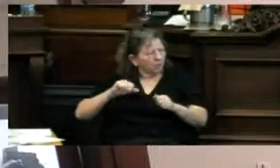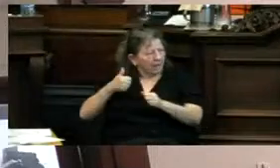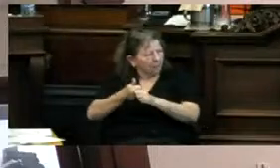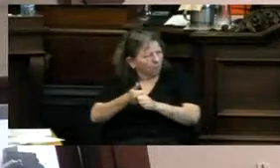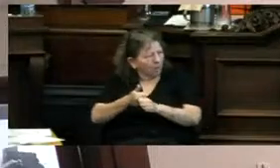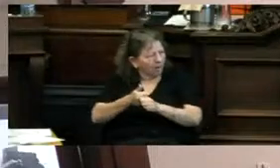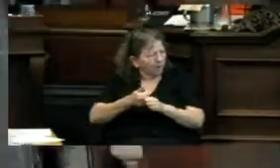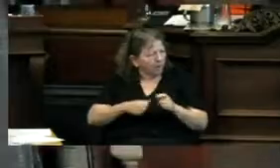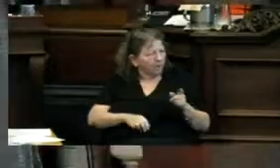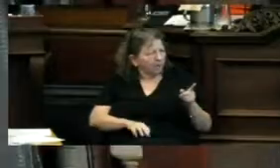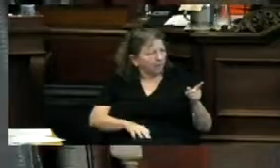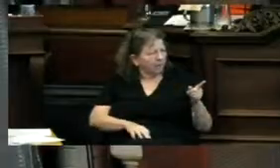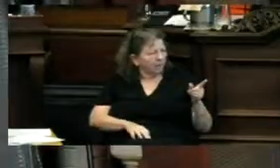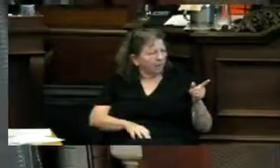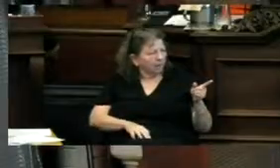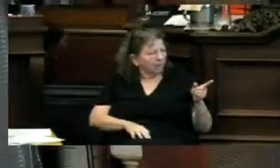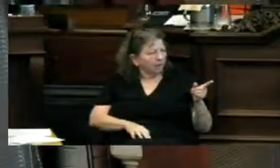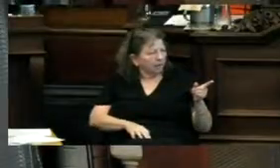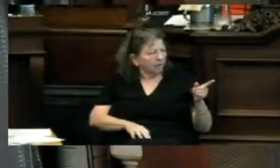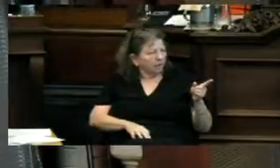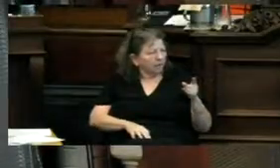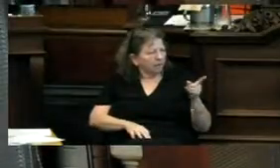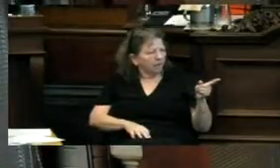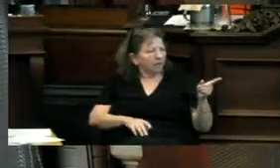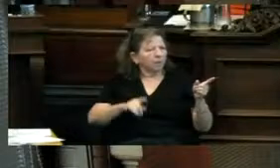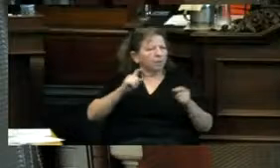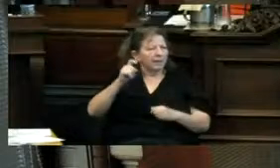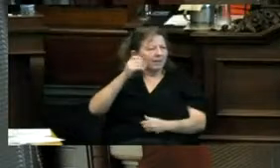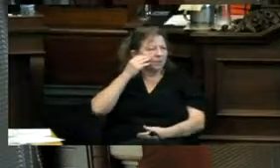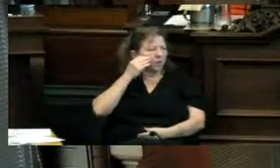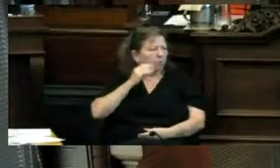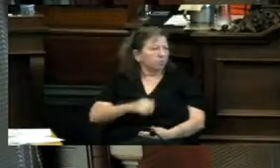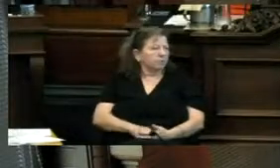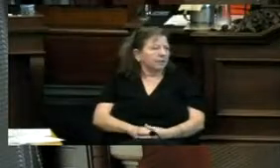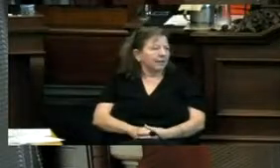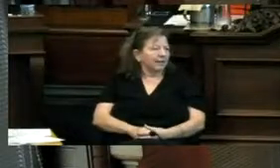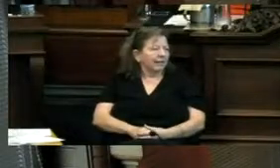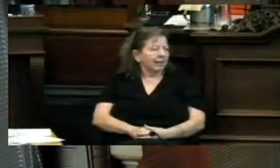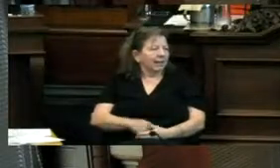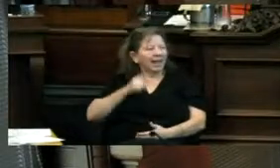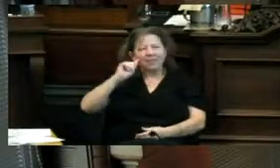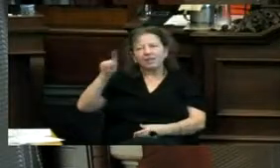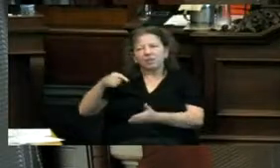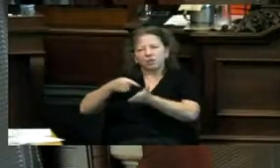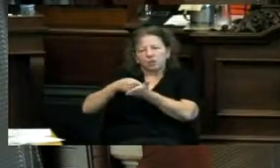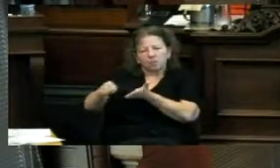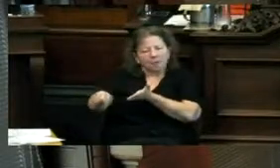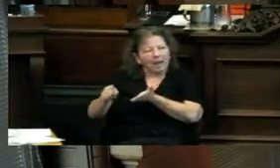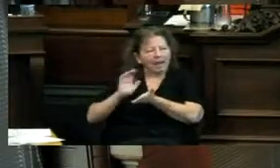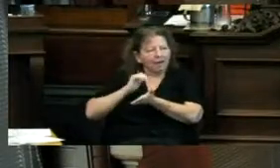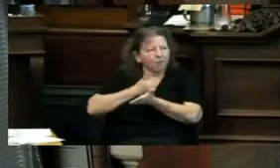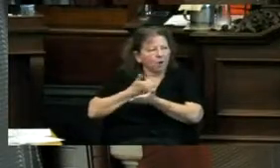the ShotSpotter? Good question. Does this include an upgrade,